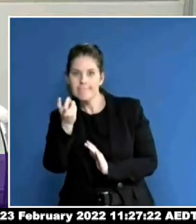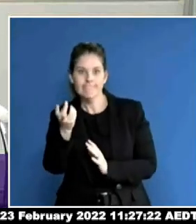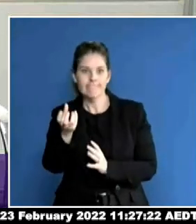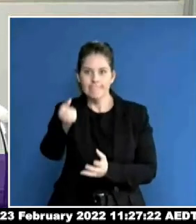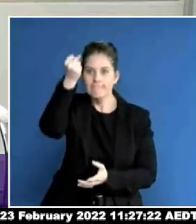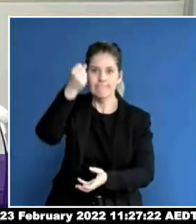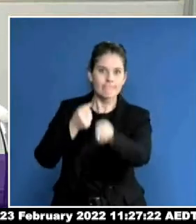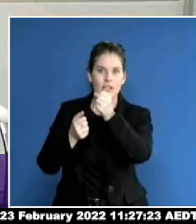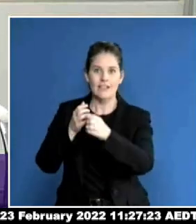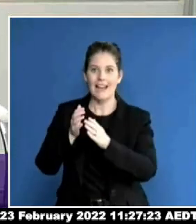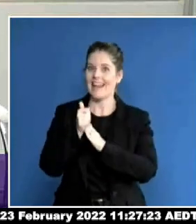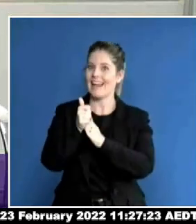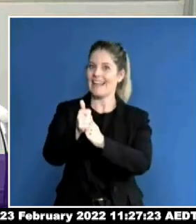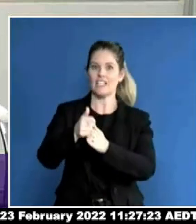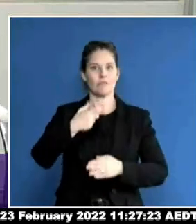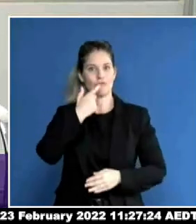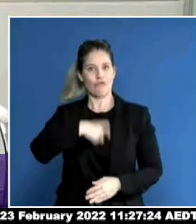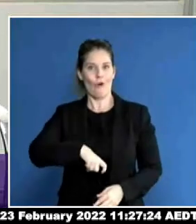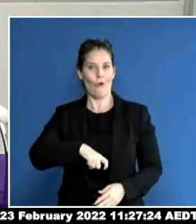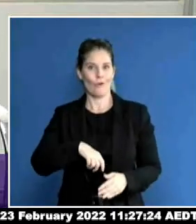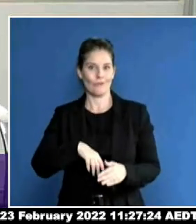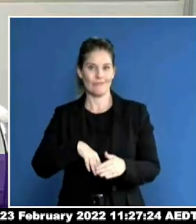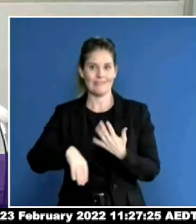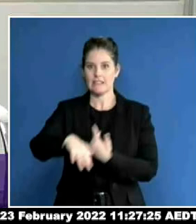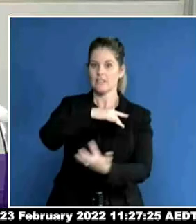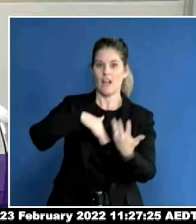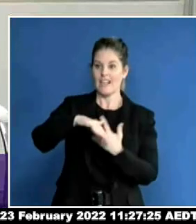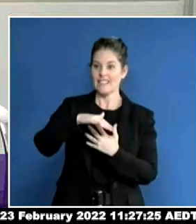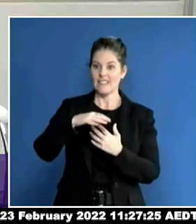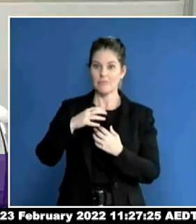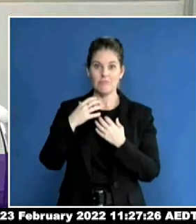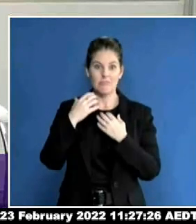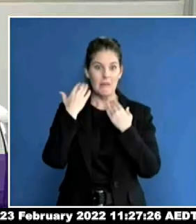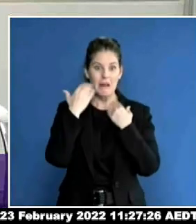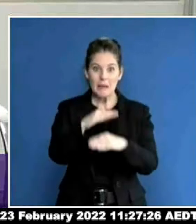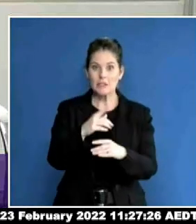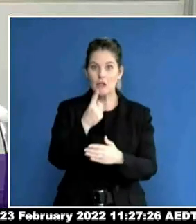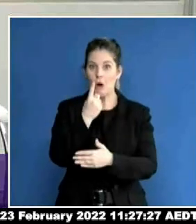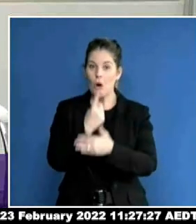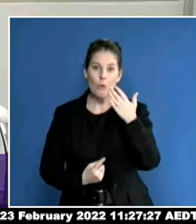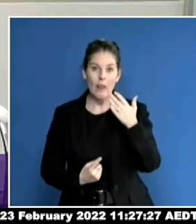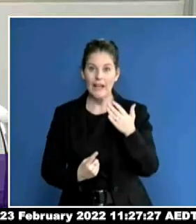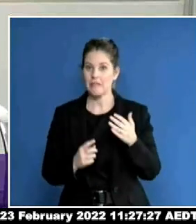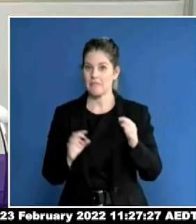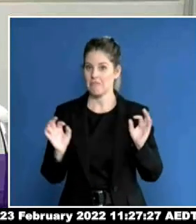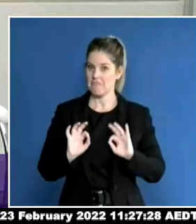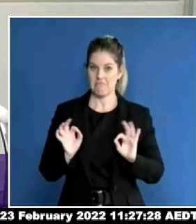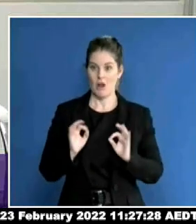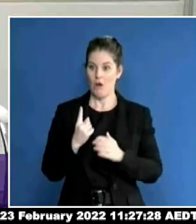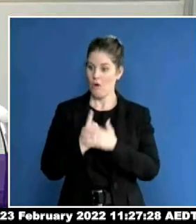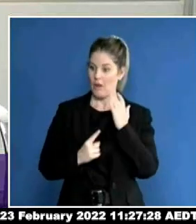like to work in. It's not really limited by anything but their ambitions. MS McMAHON: Thank you, Simon.